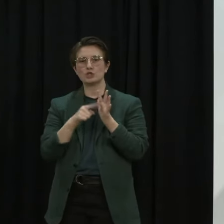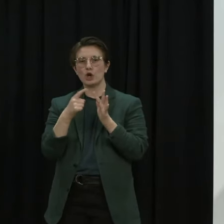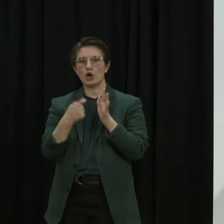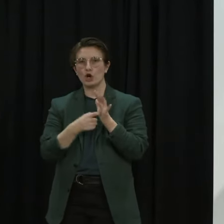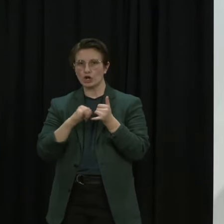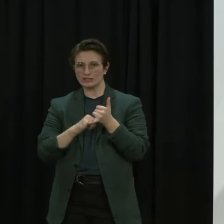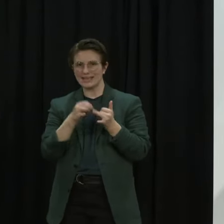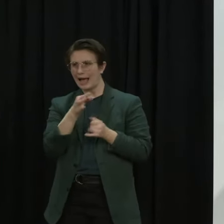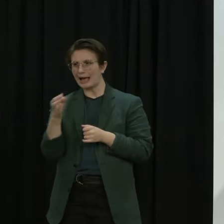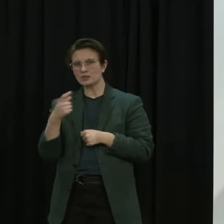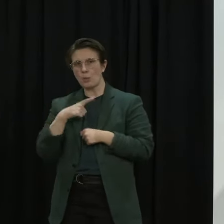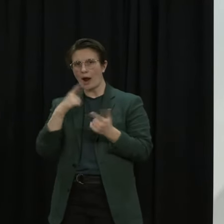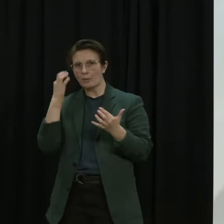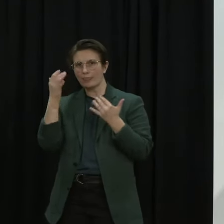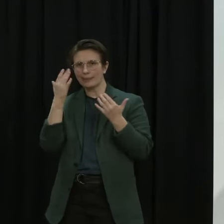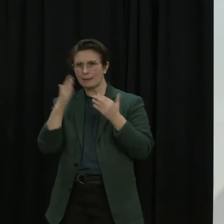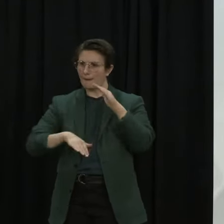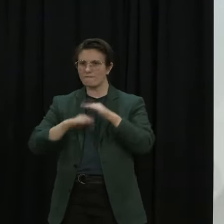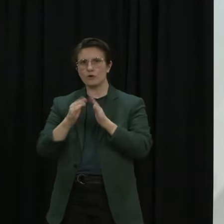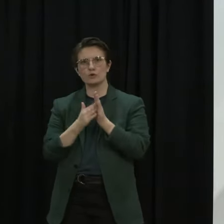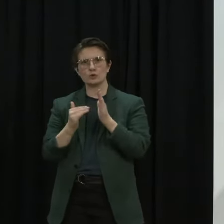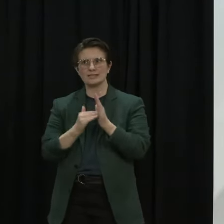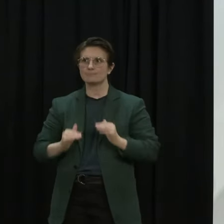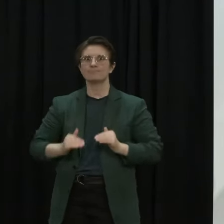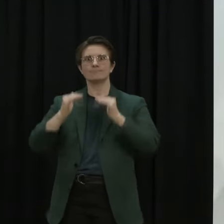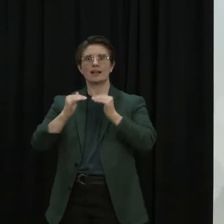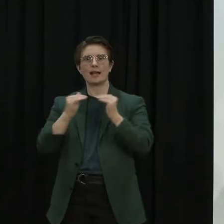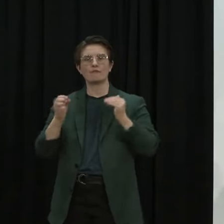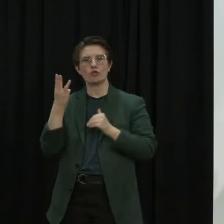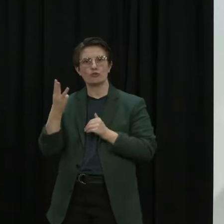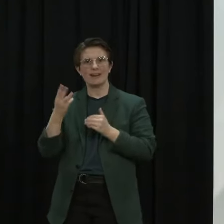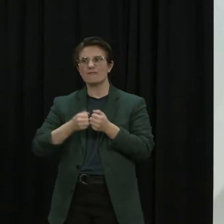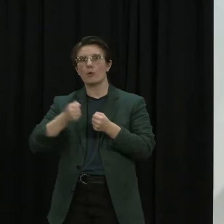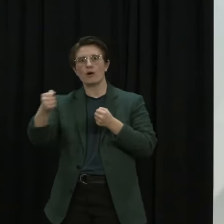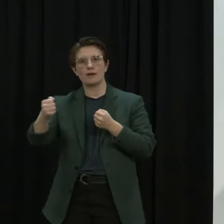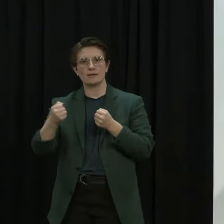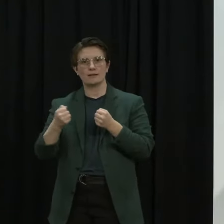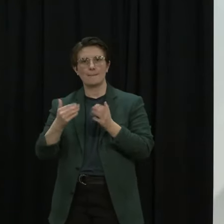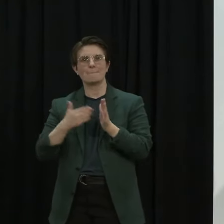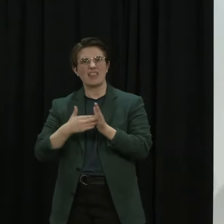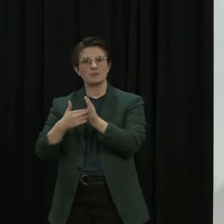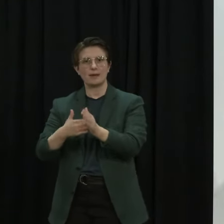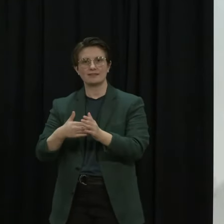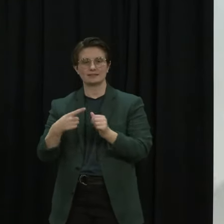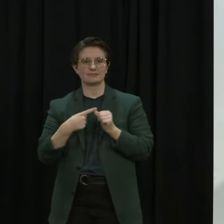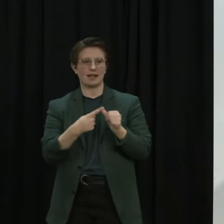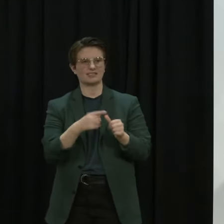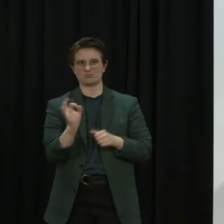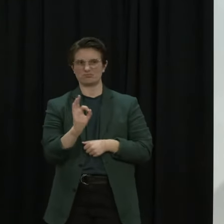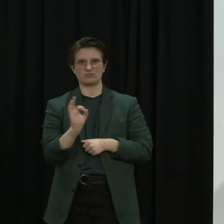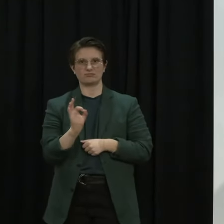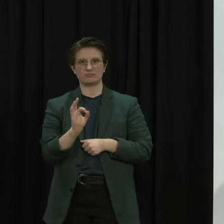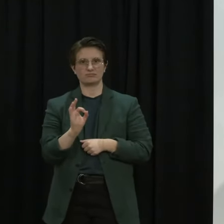government is considering putting into Level